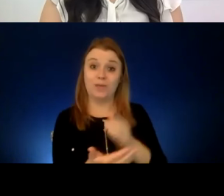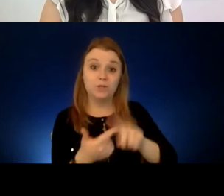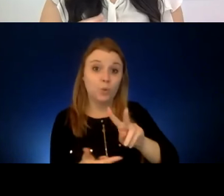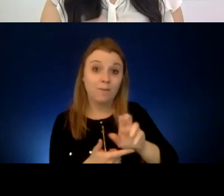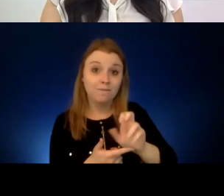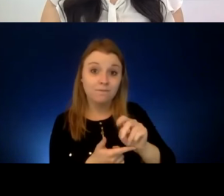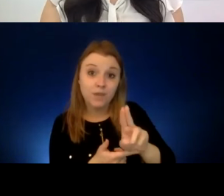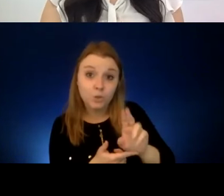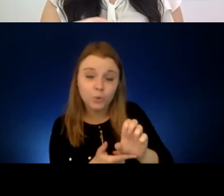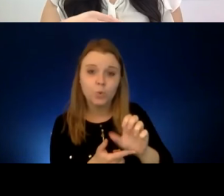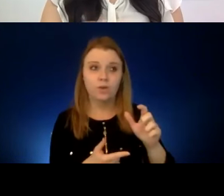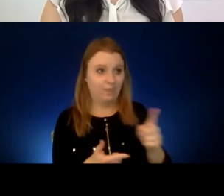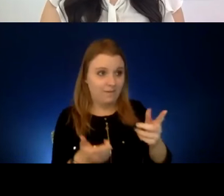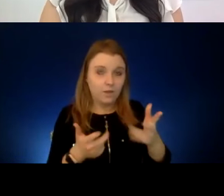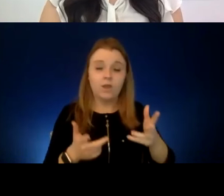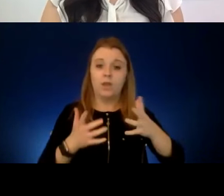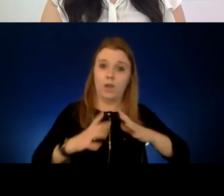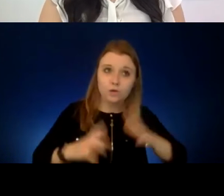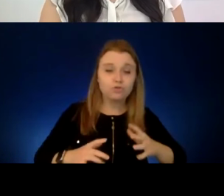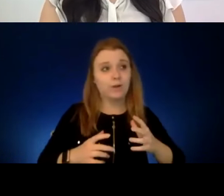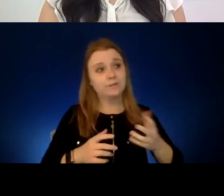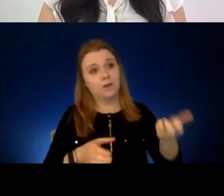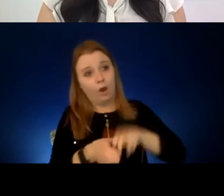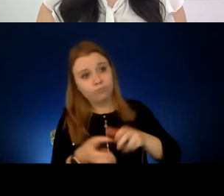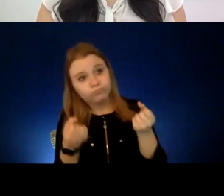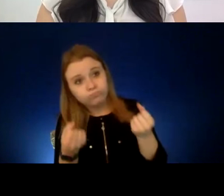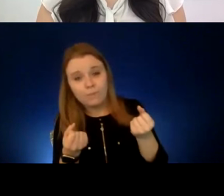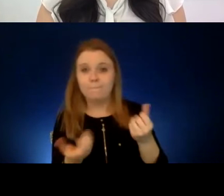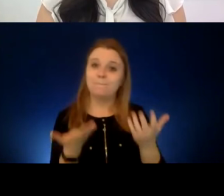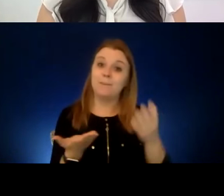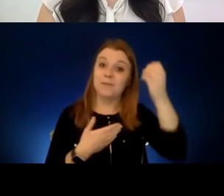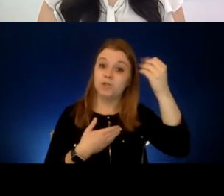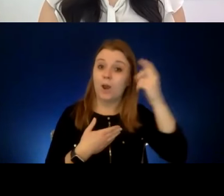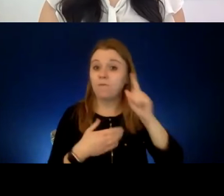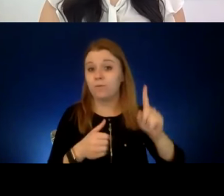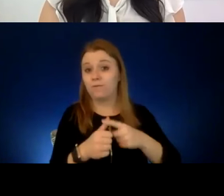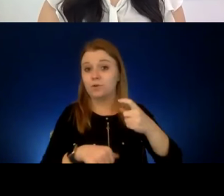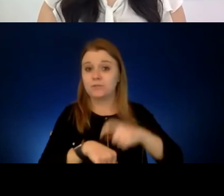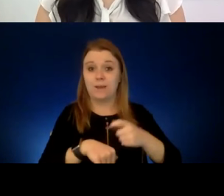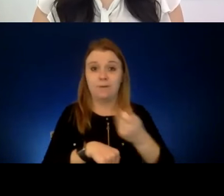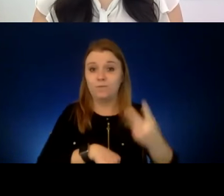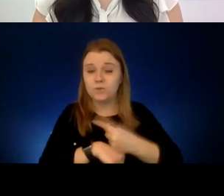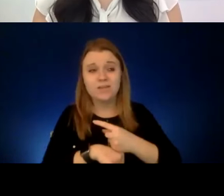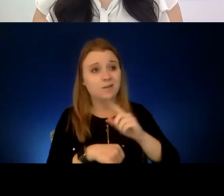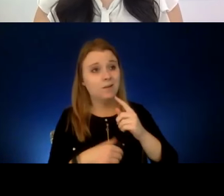they've gotten dressed, they've been transported. They may have showered for the first time in a few days and they're probably tired just by the time they get there.